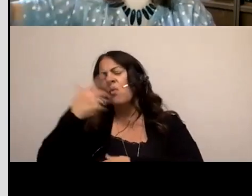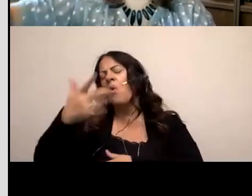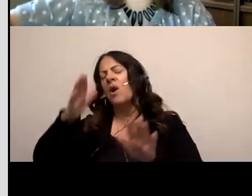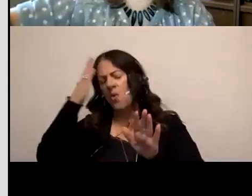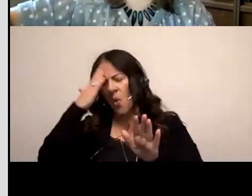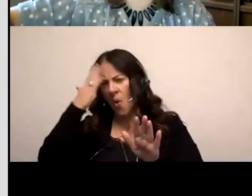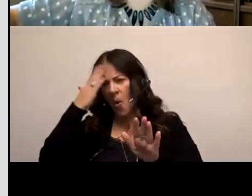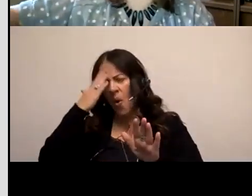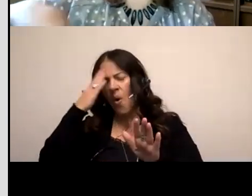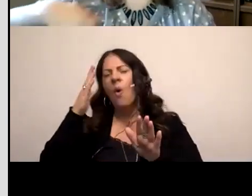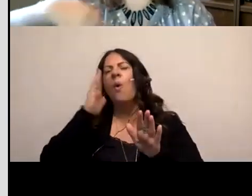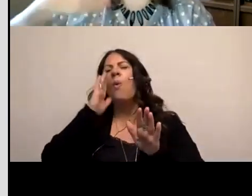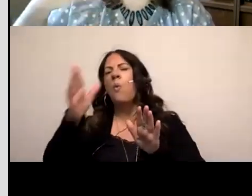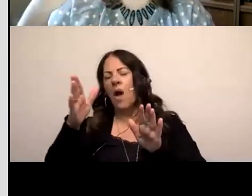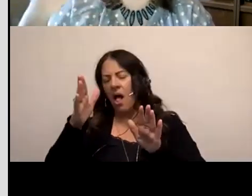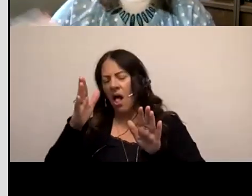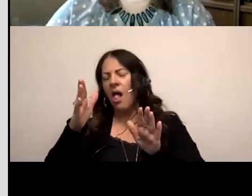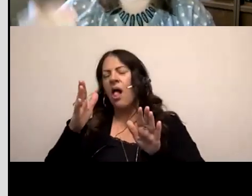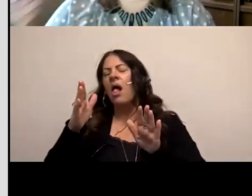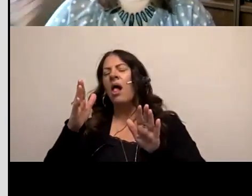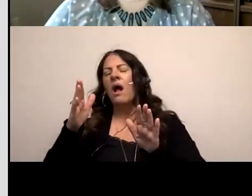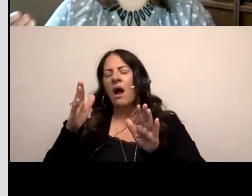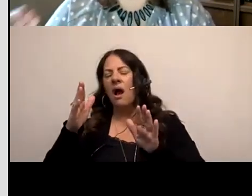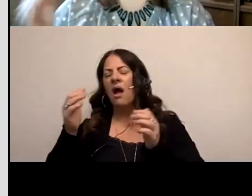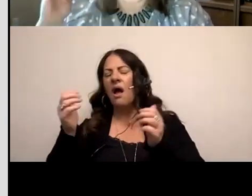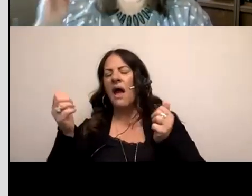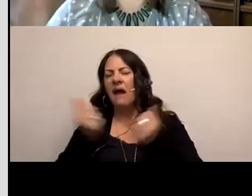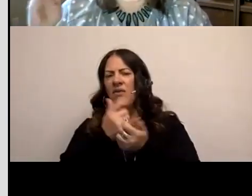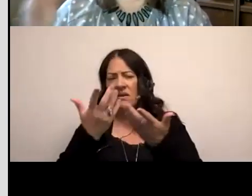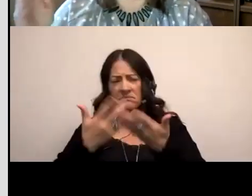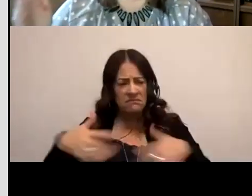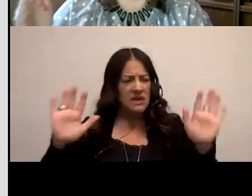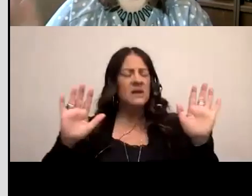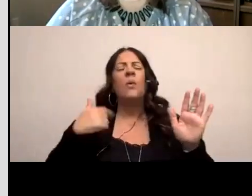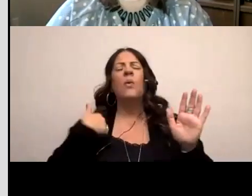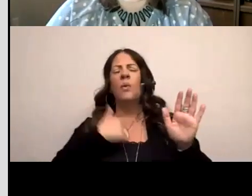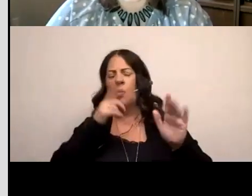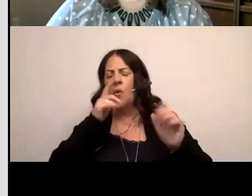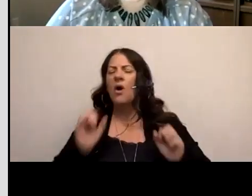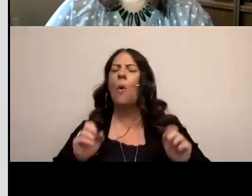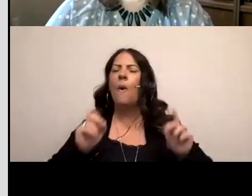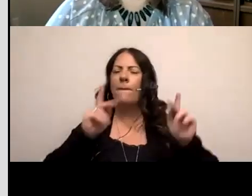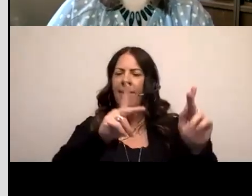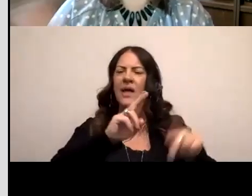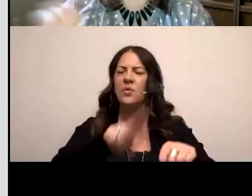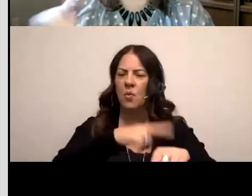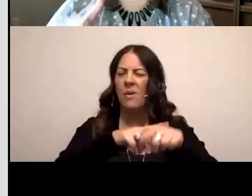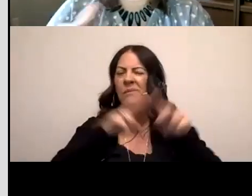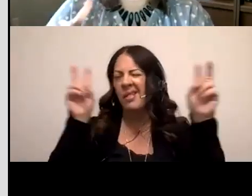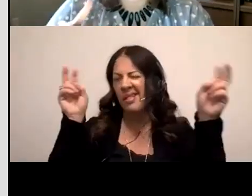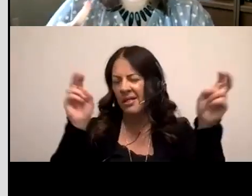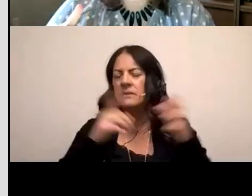TO BE END THINGS ARE GOING TO GO BACK TO SEMI NORMAL SO WE HAVE A TIMELINE. THE COOL PART